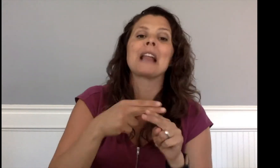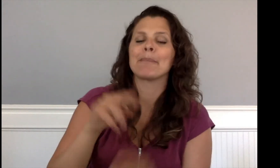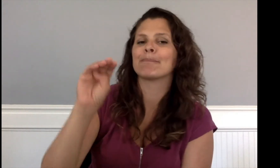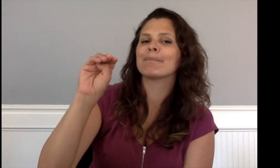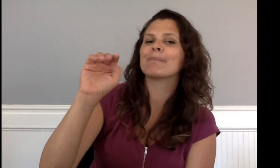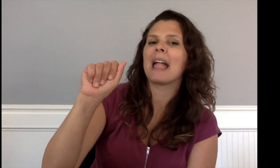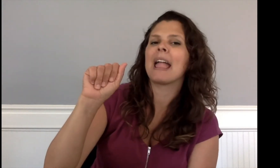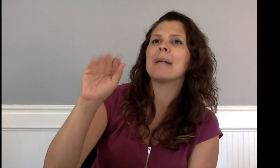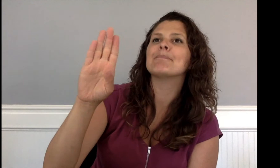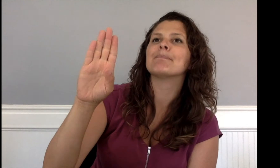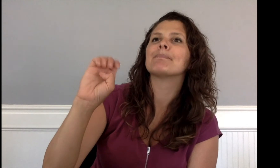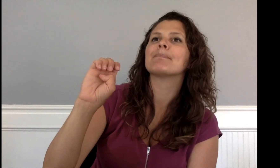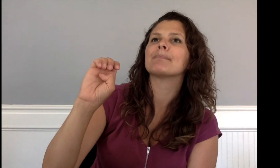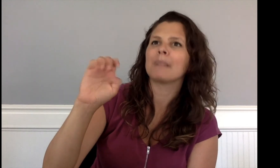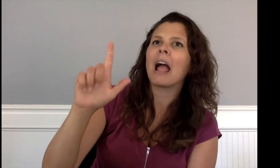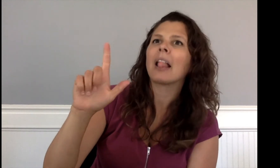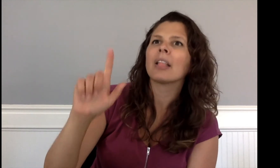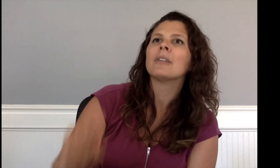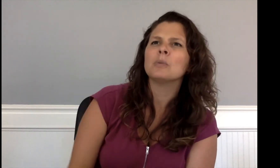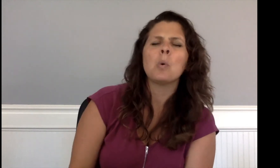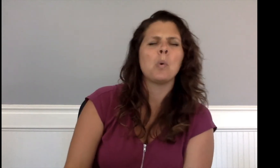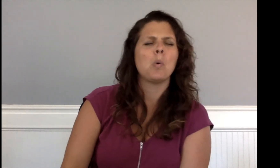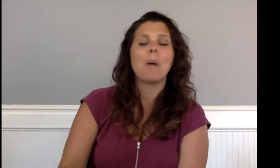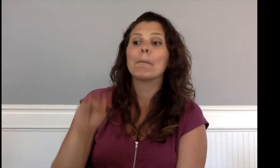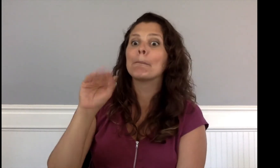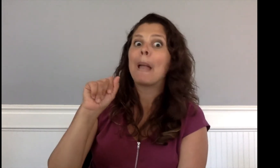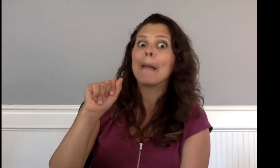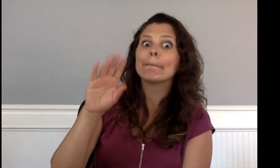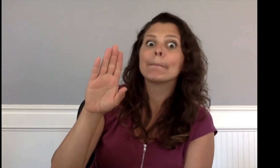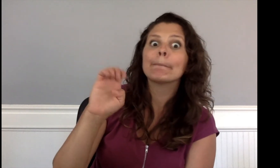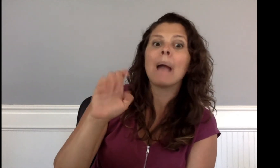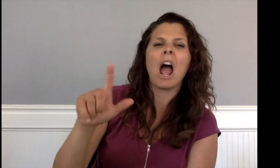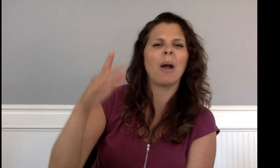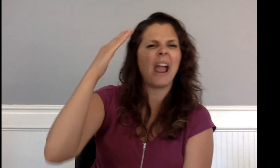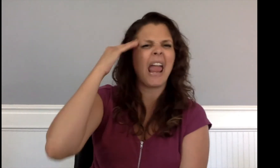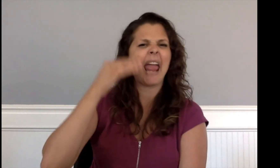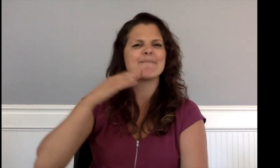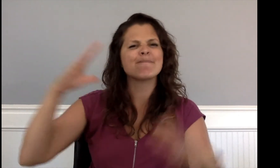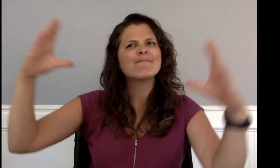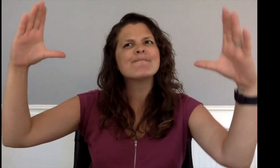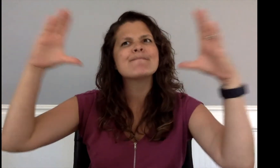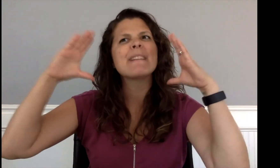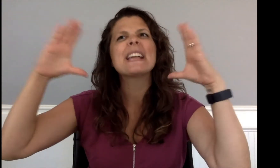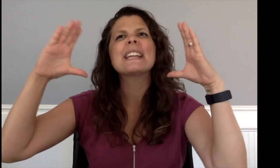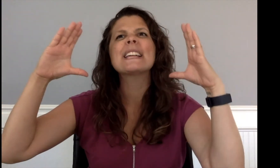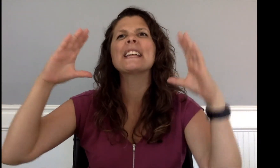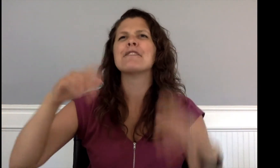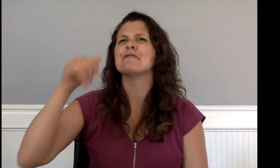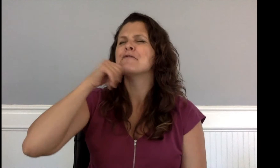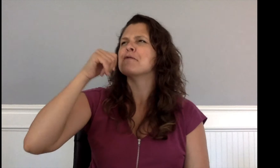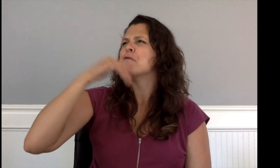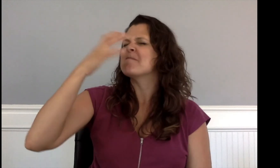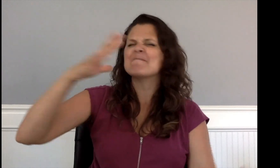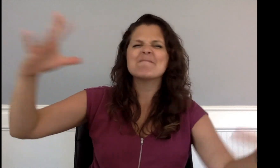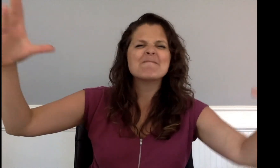"It was Mabel." Grandma Tickler answered for Grandpa Tickler. "Mabel with the big head. That girl